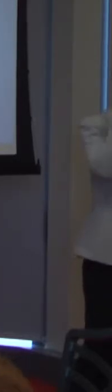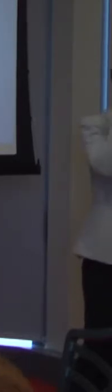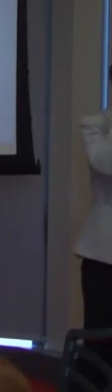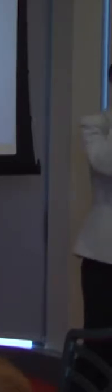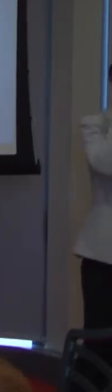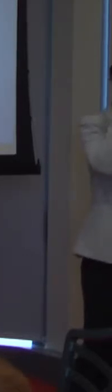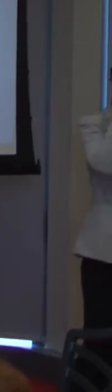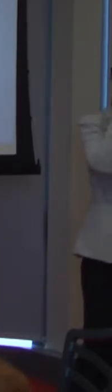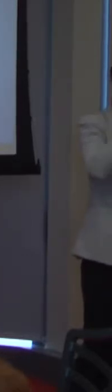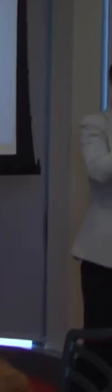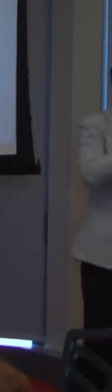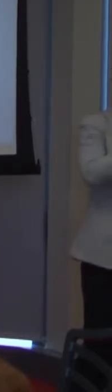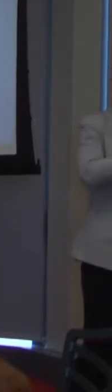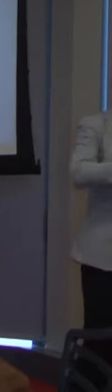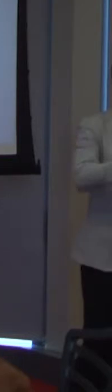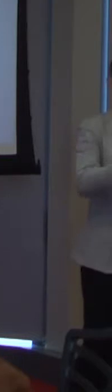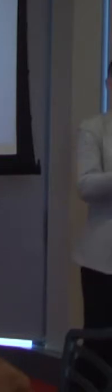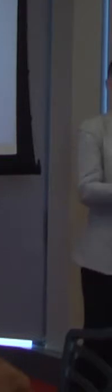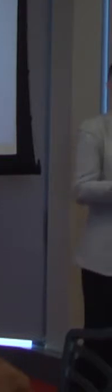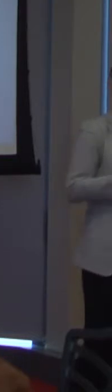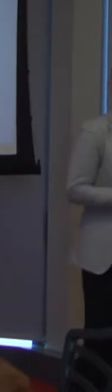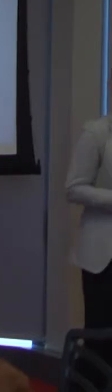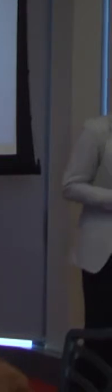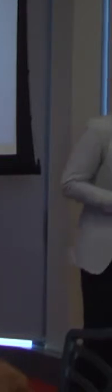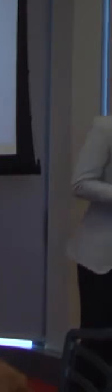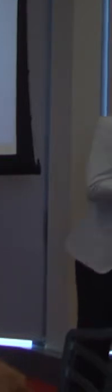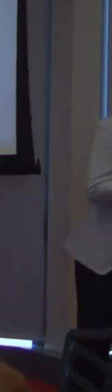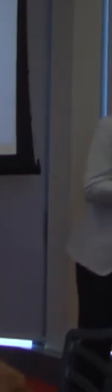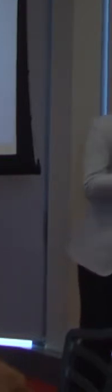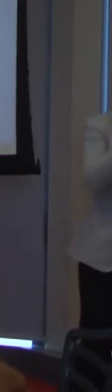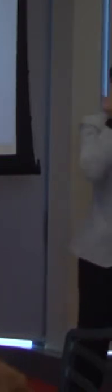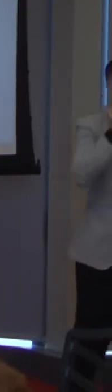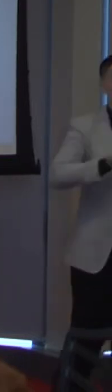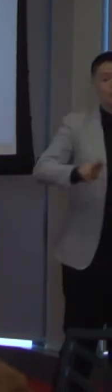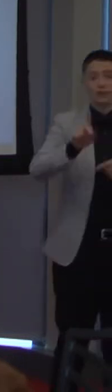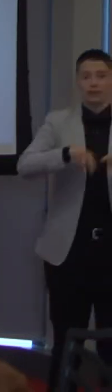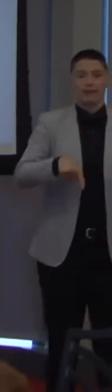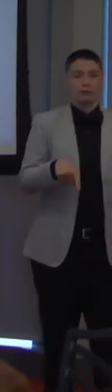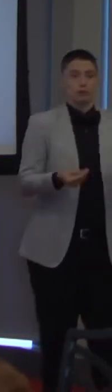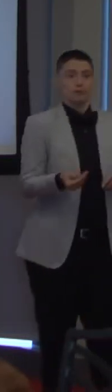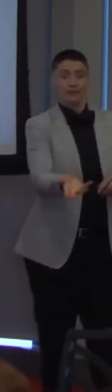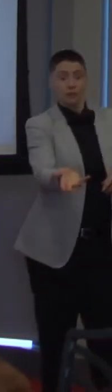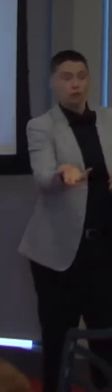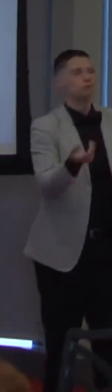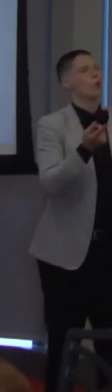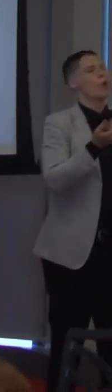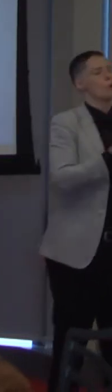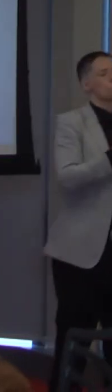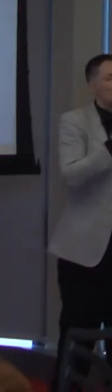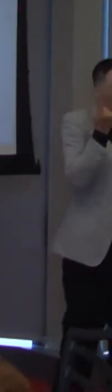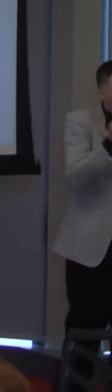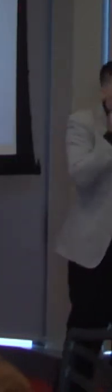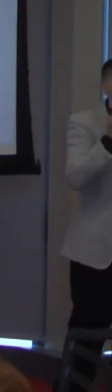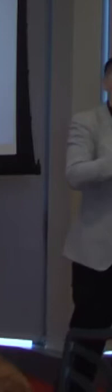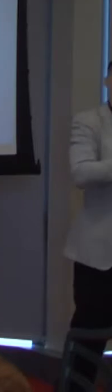with you, and even if the university can't get it to you directly, there's almost always a student group or physics department,